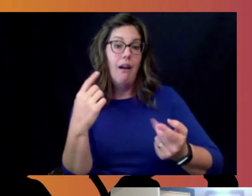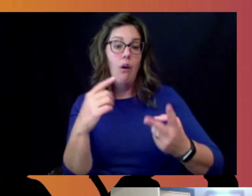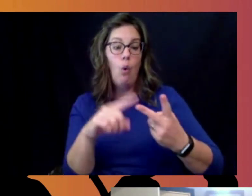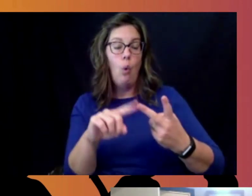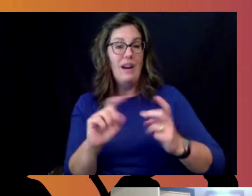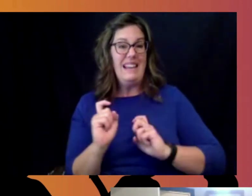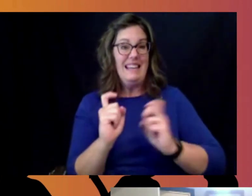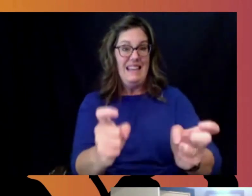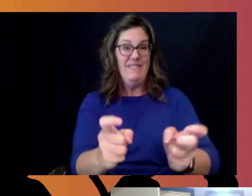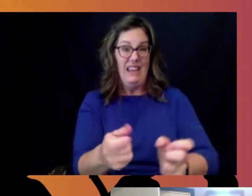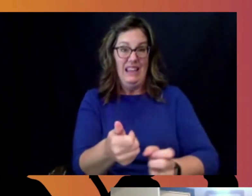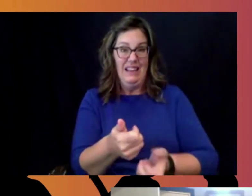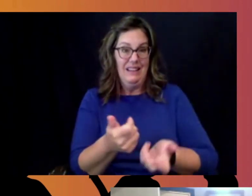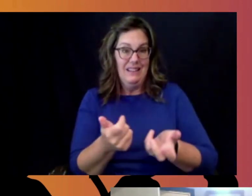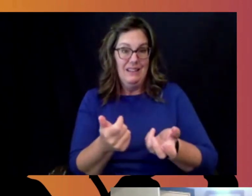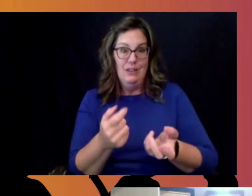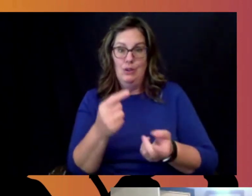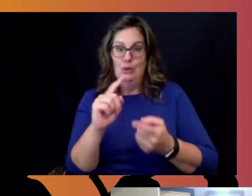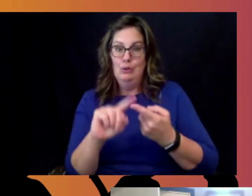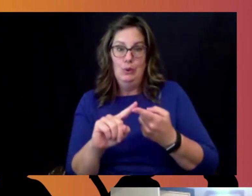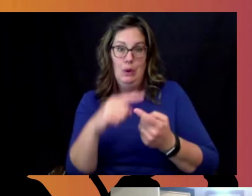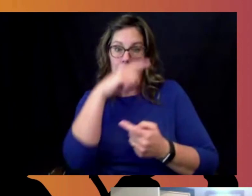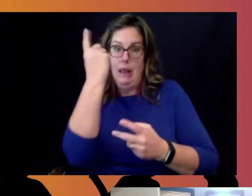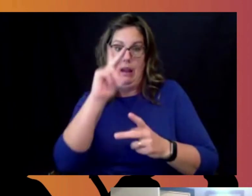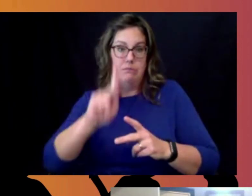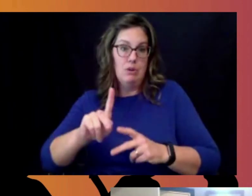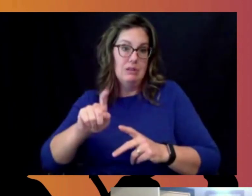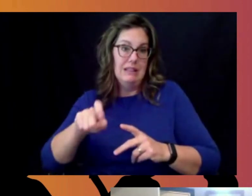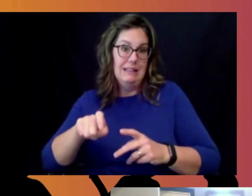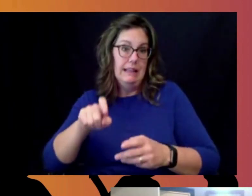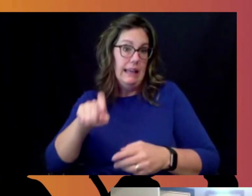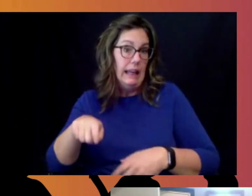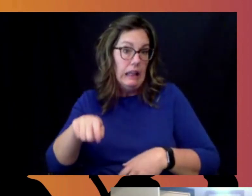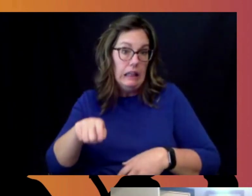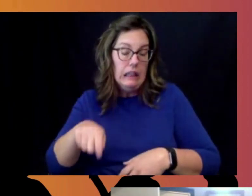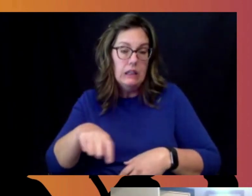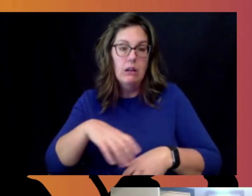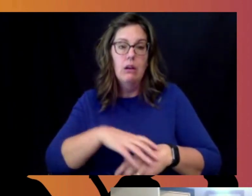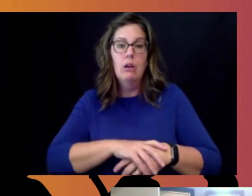to some to a black person in need does it look like saying hello to people on the